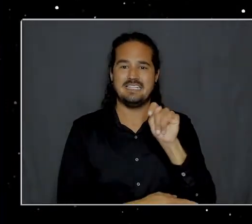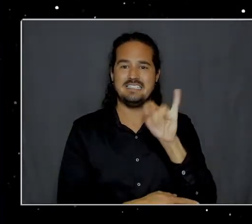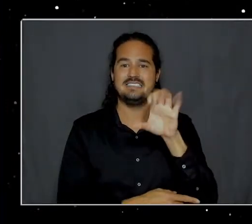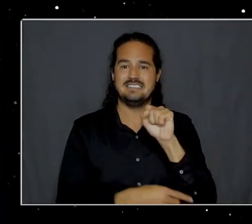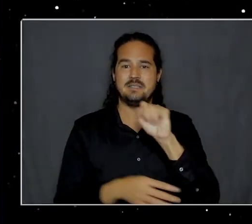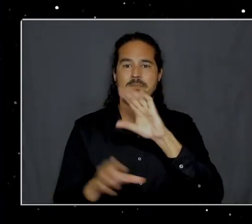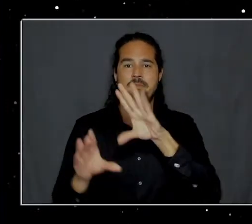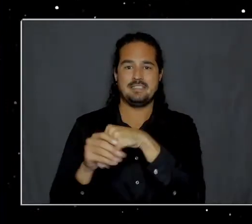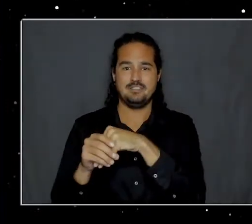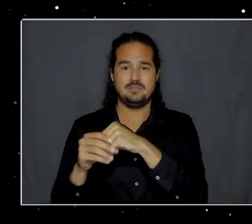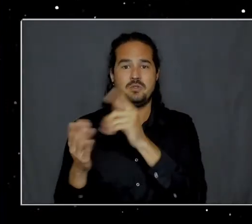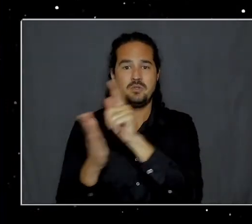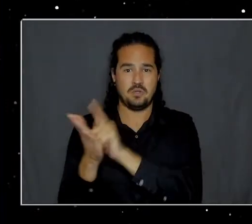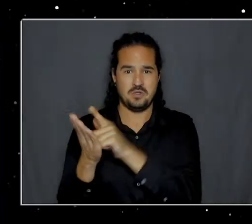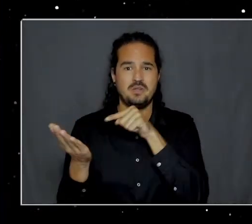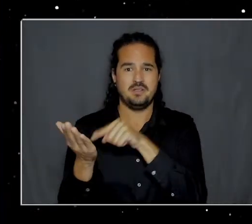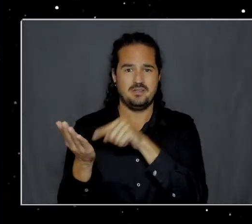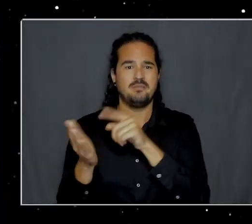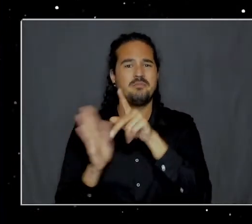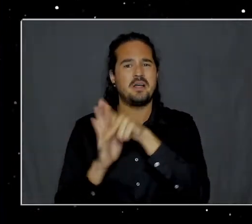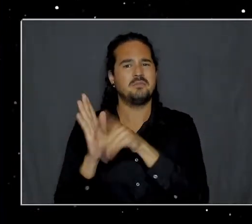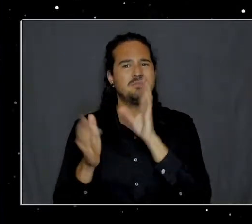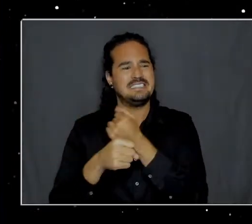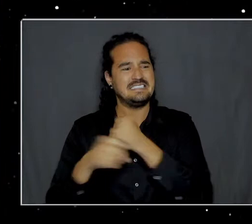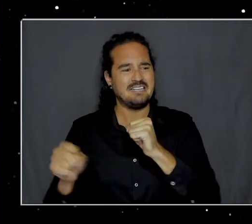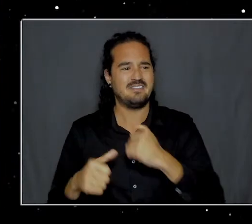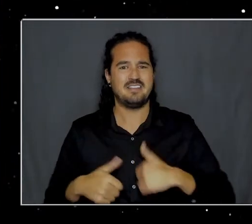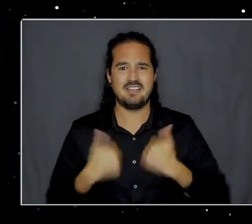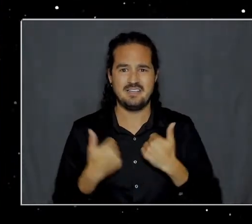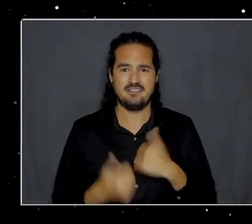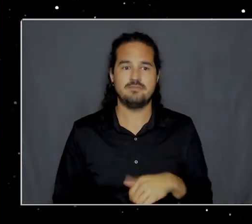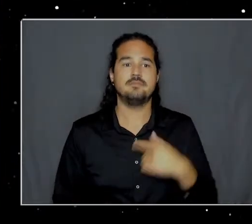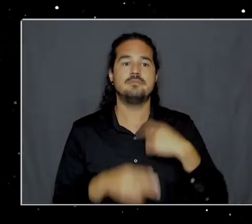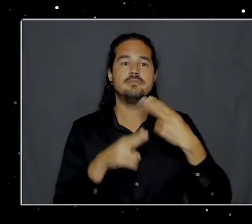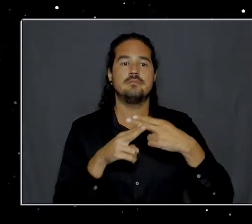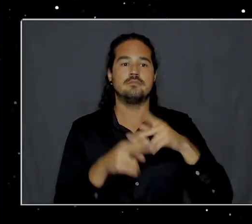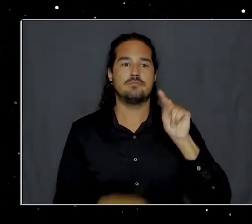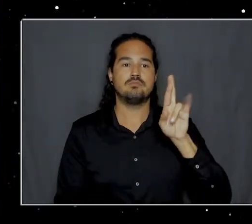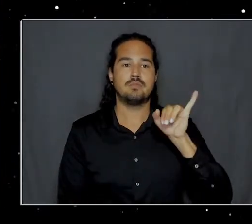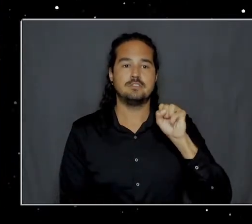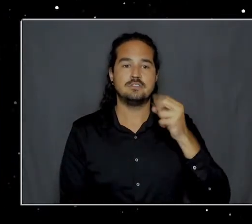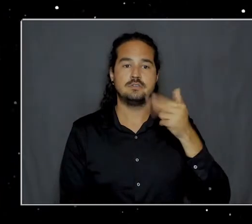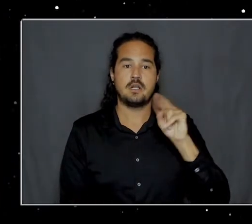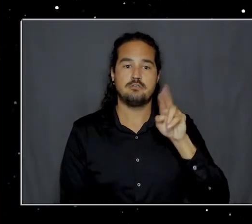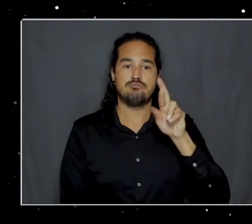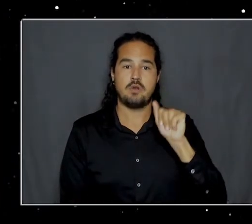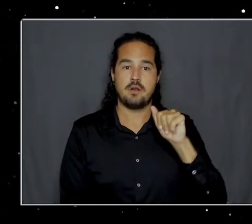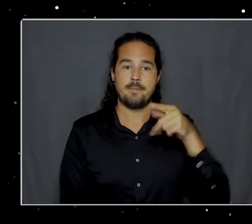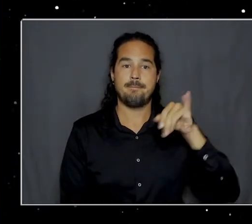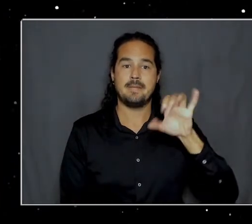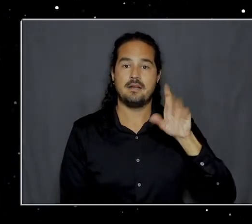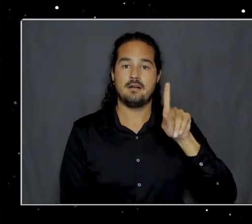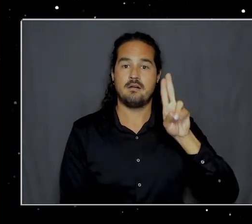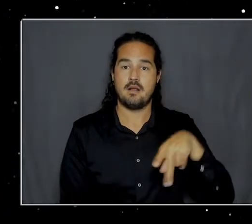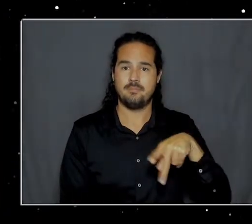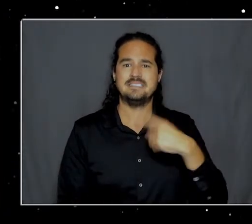I AM THE MOTHER OF GIOVANN JOSEPH-MCDADE WHO WAS KILLED BY THE KENT POLICE.